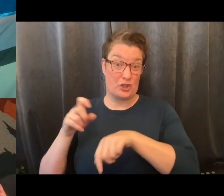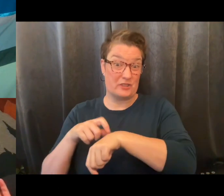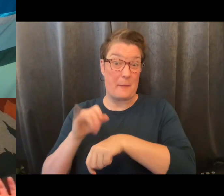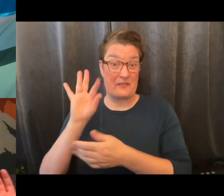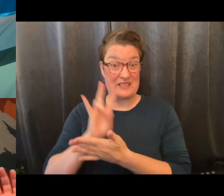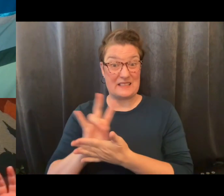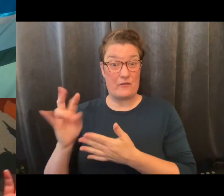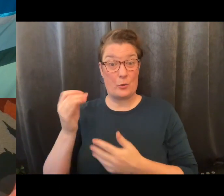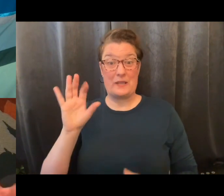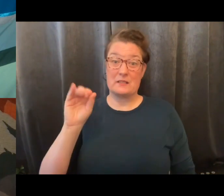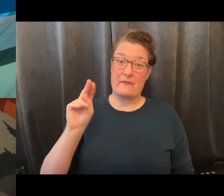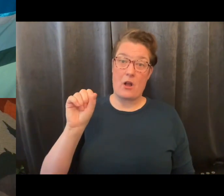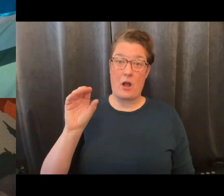that we move in the opposite direction.